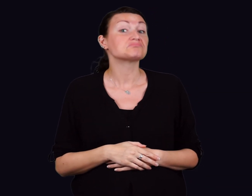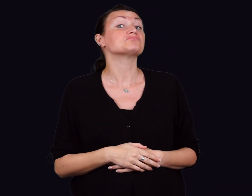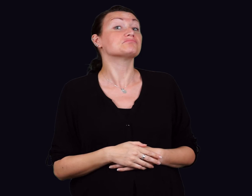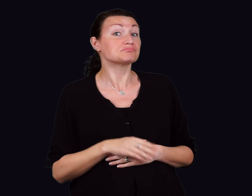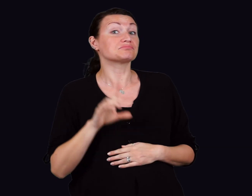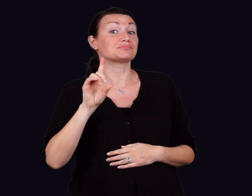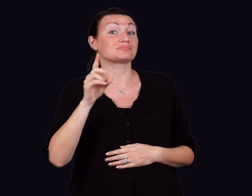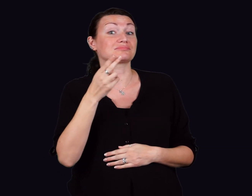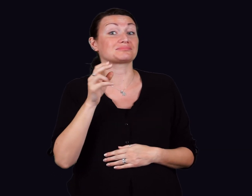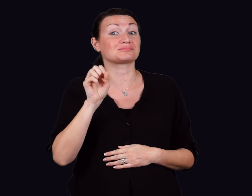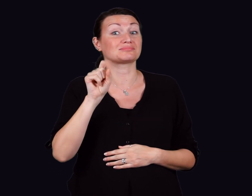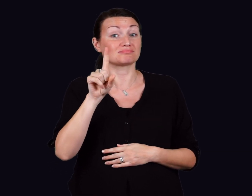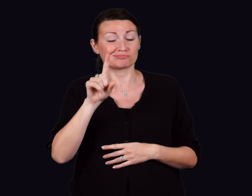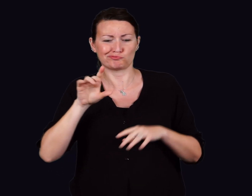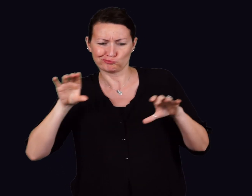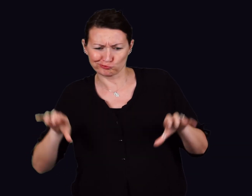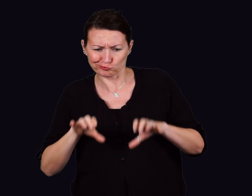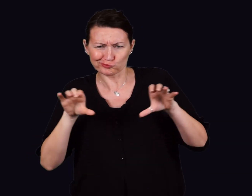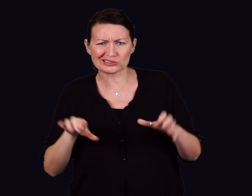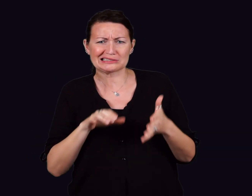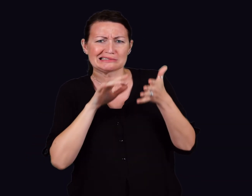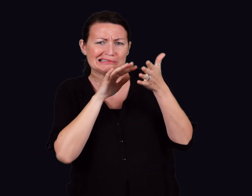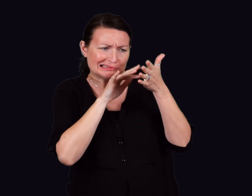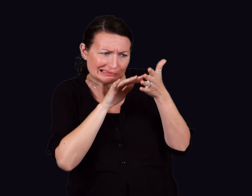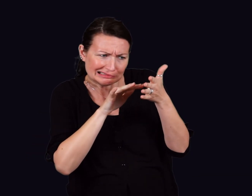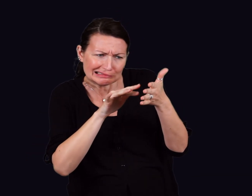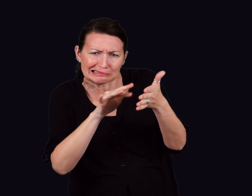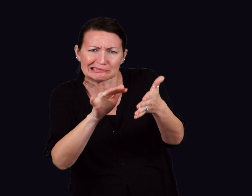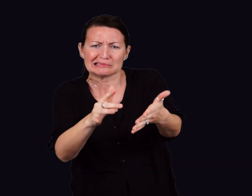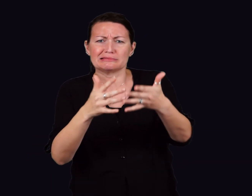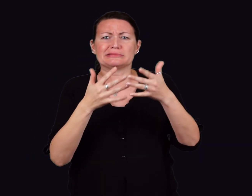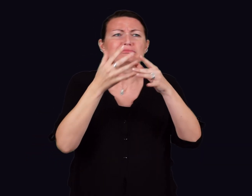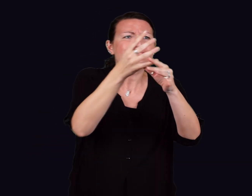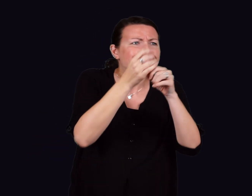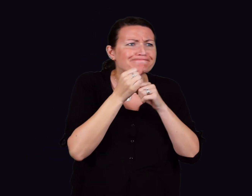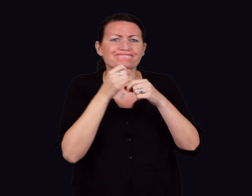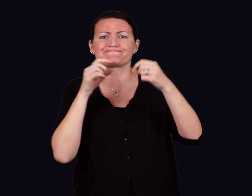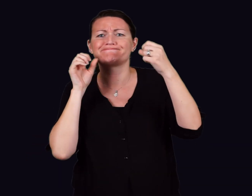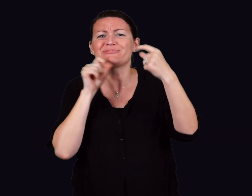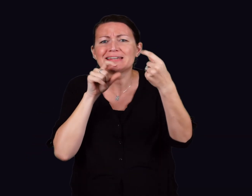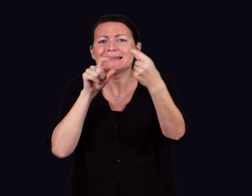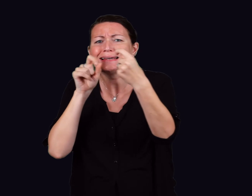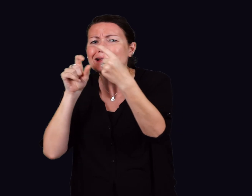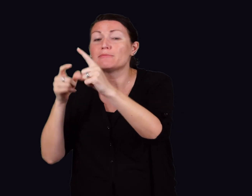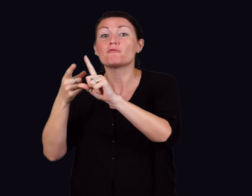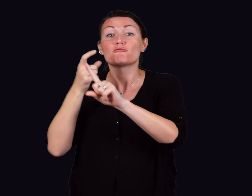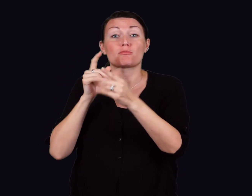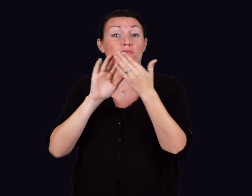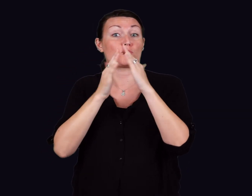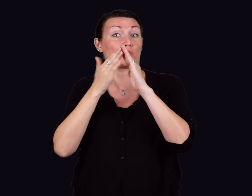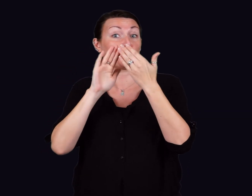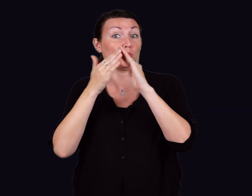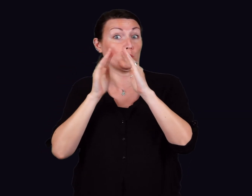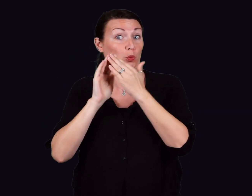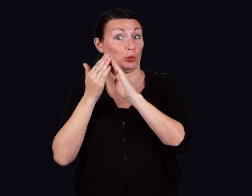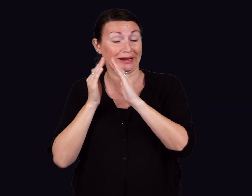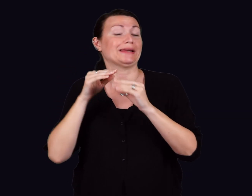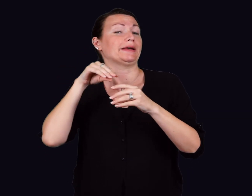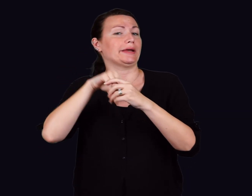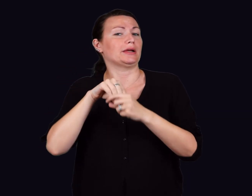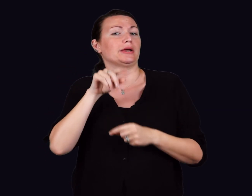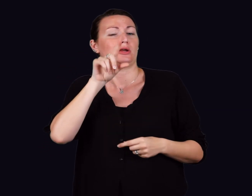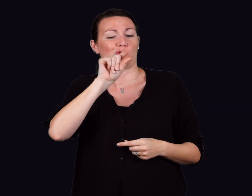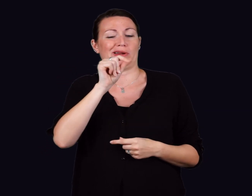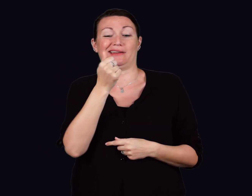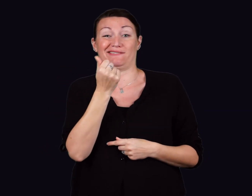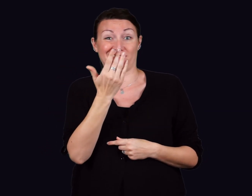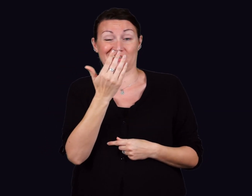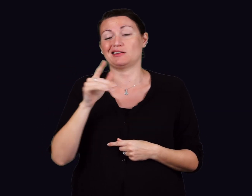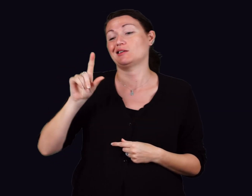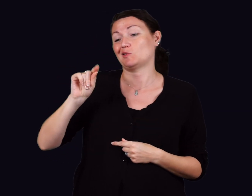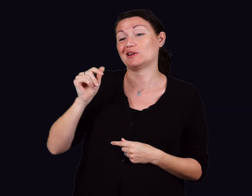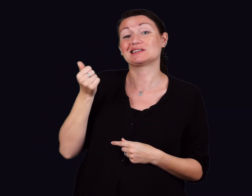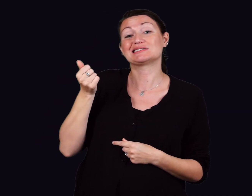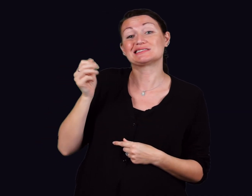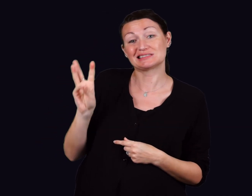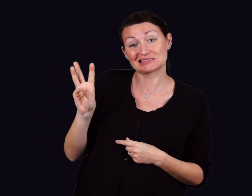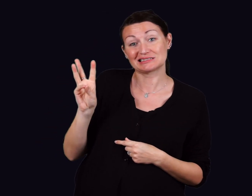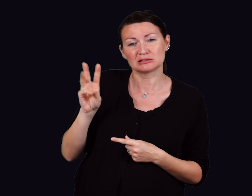DHHSD conducted studies and got feedback from the community in 2015 and 2016